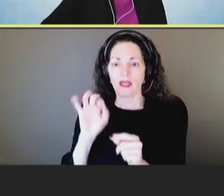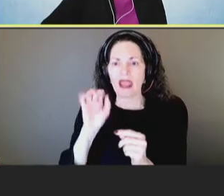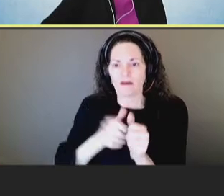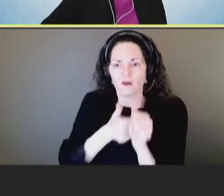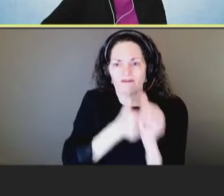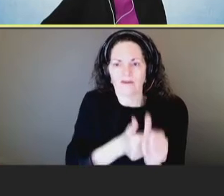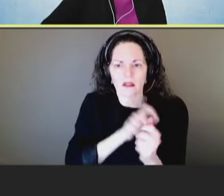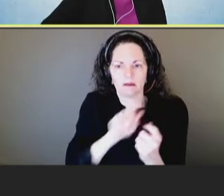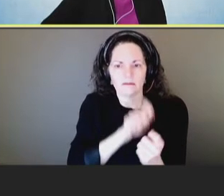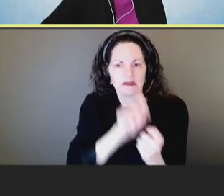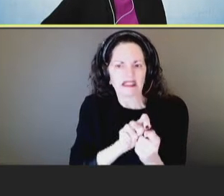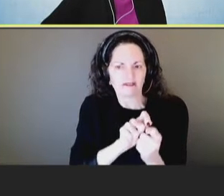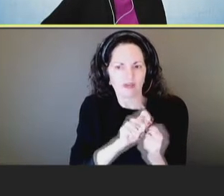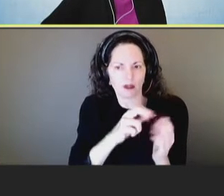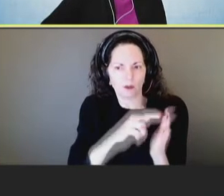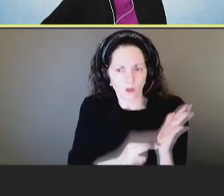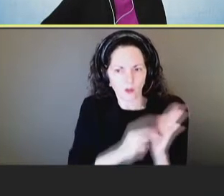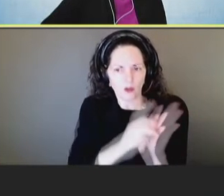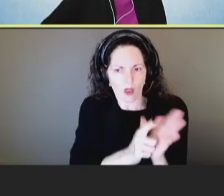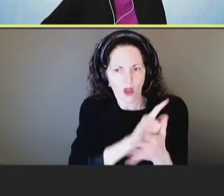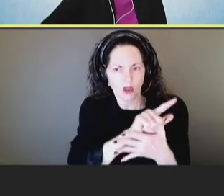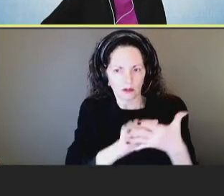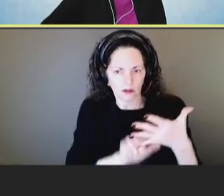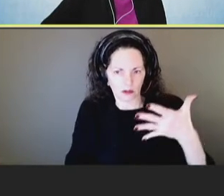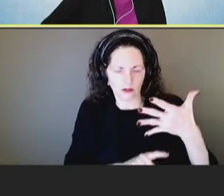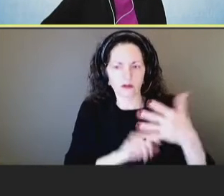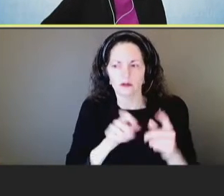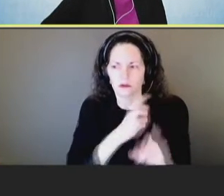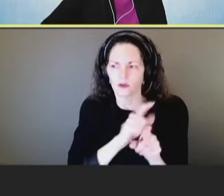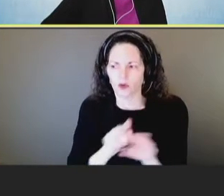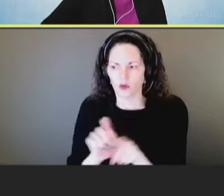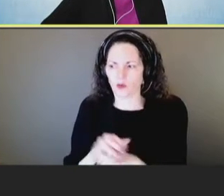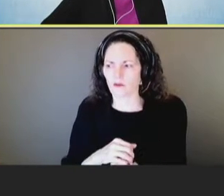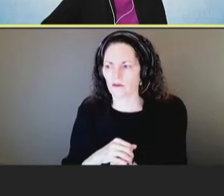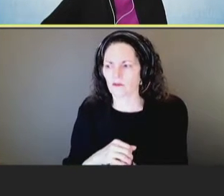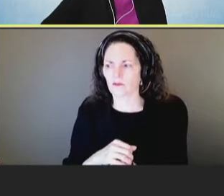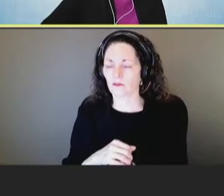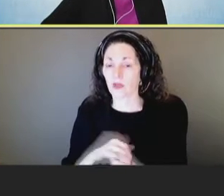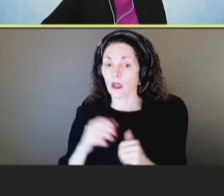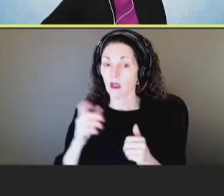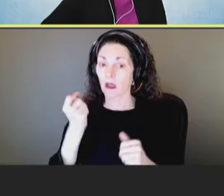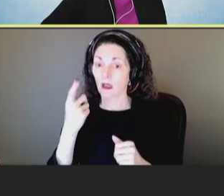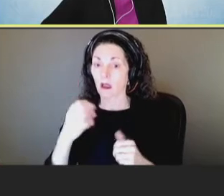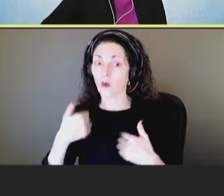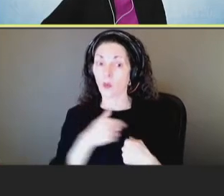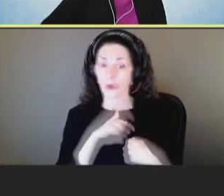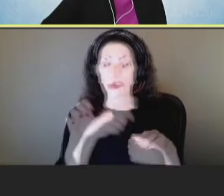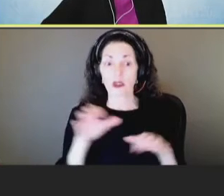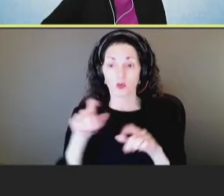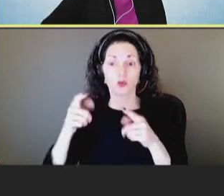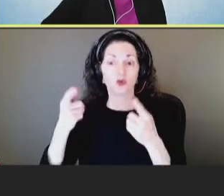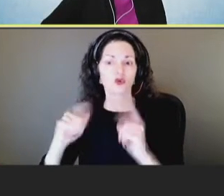Clinical trials are sometimes performed, and any data that is generated gets placed